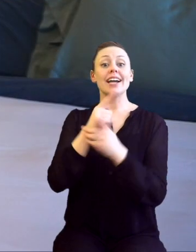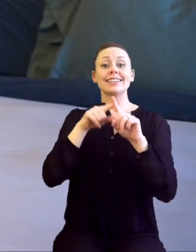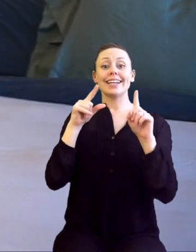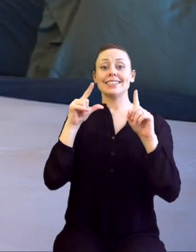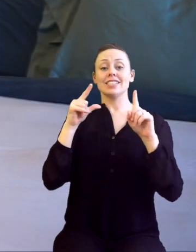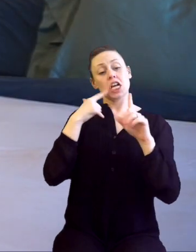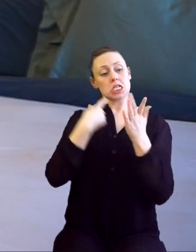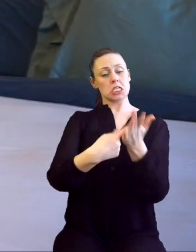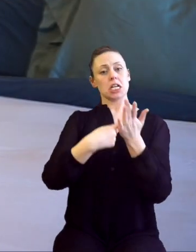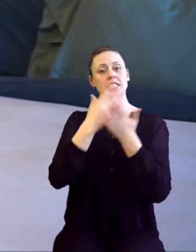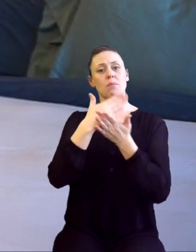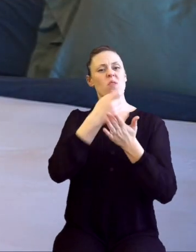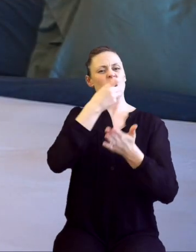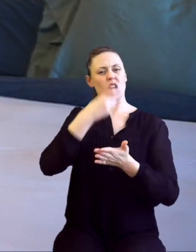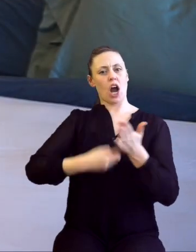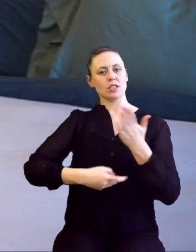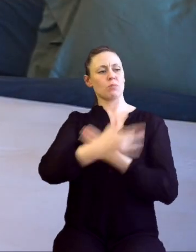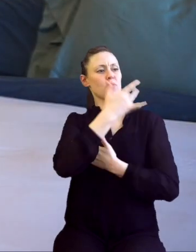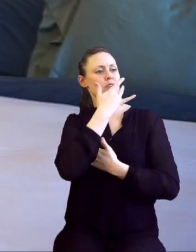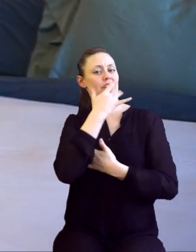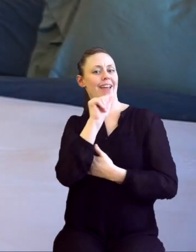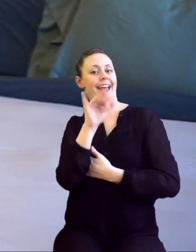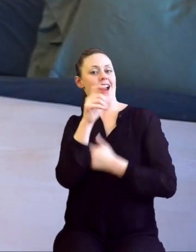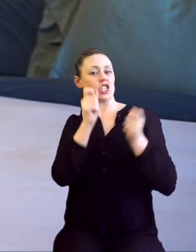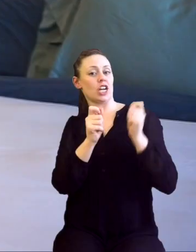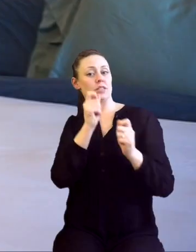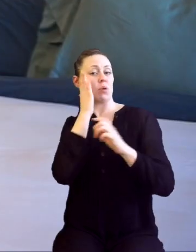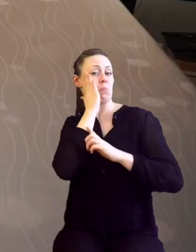final thoughts. We personally prefer an air adjustable mattress and love having